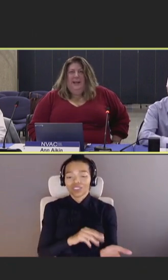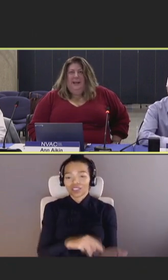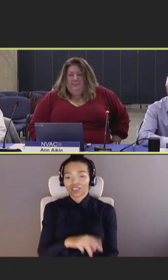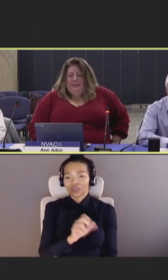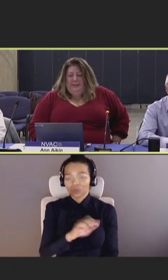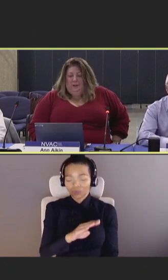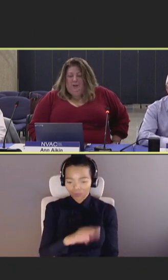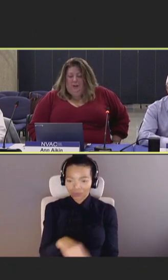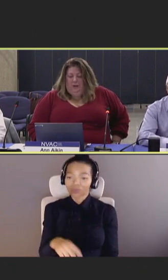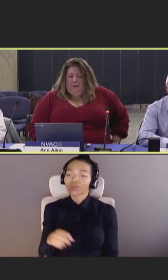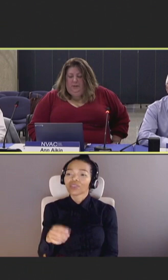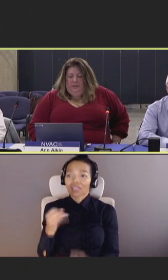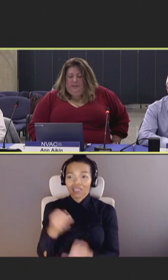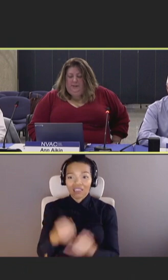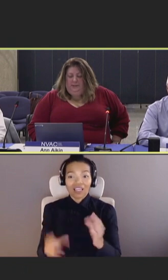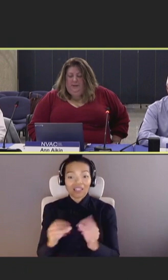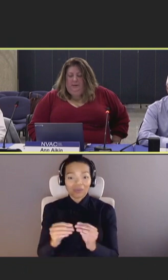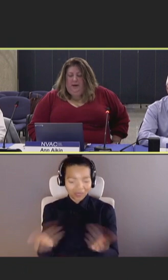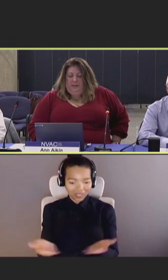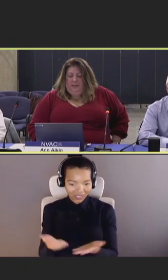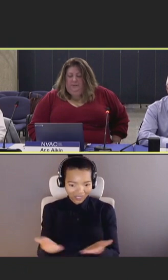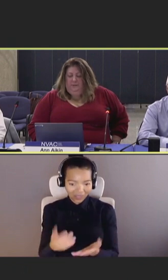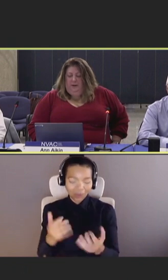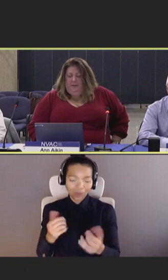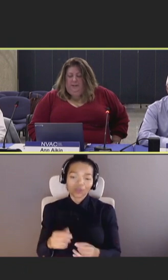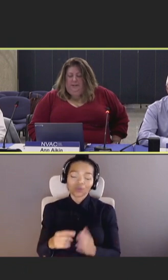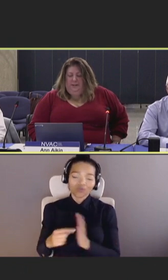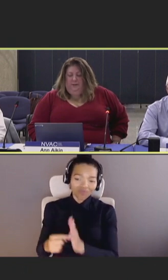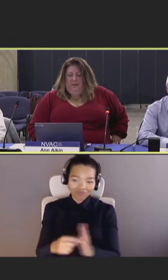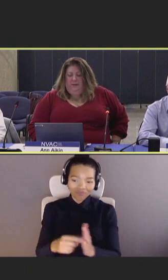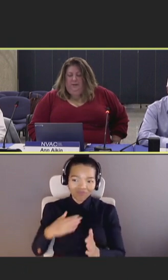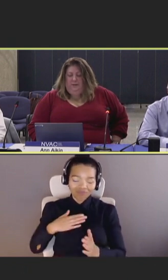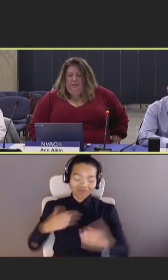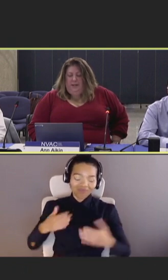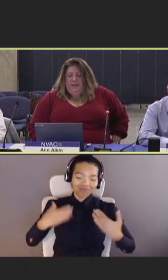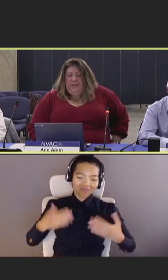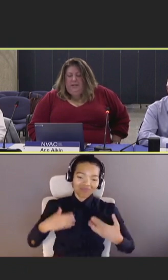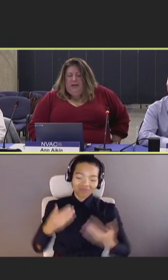meeting as chair, and I wanted to express my gratitude for all that he has done over the years,